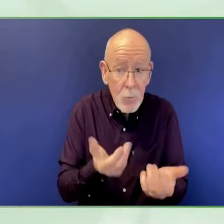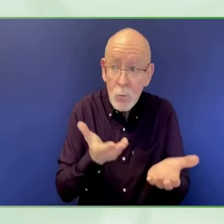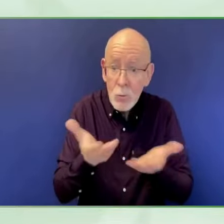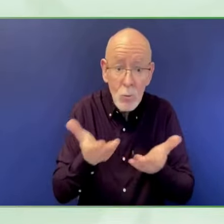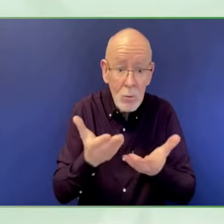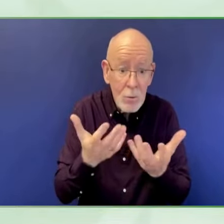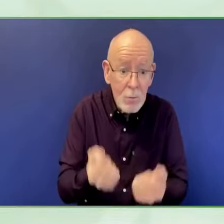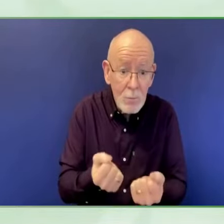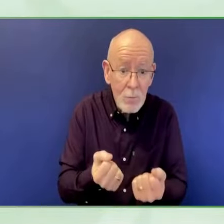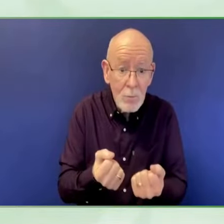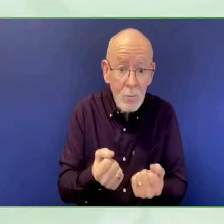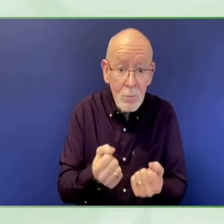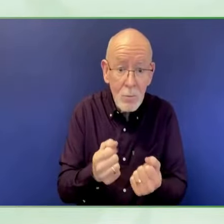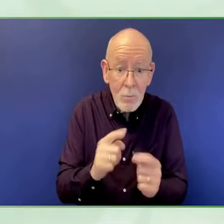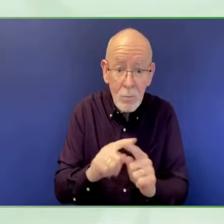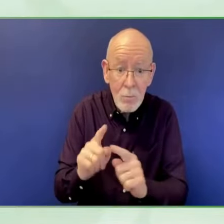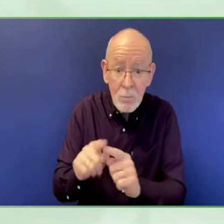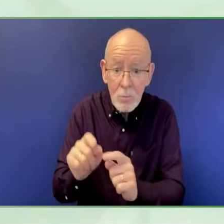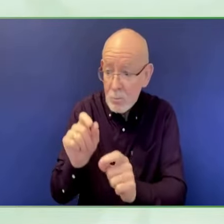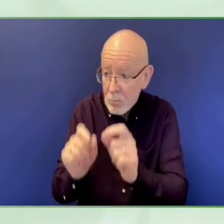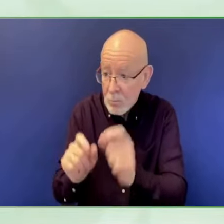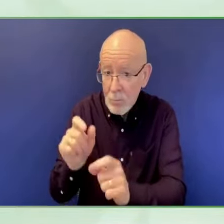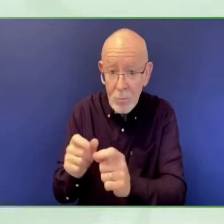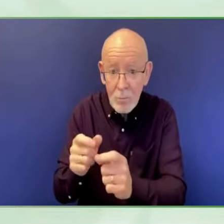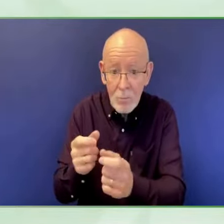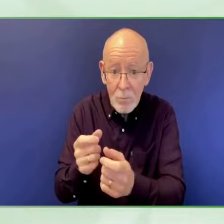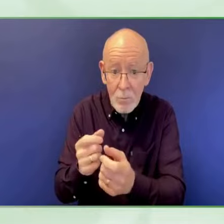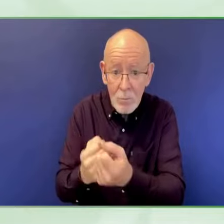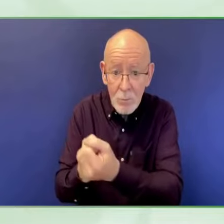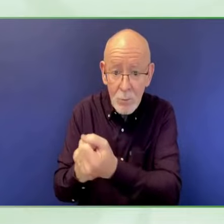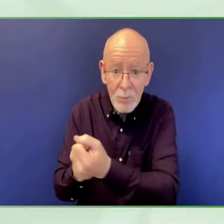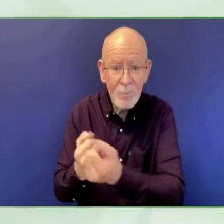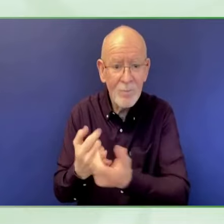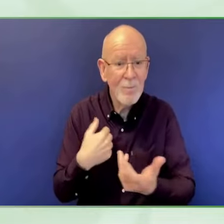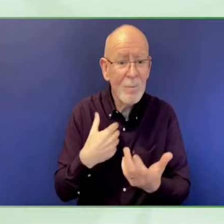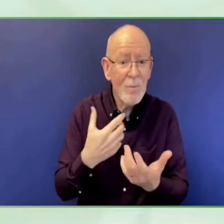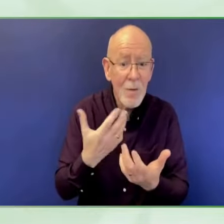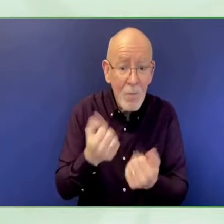We want states to provide mainstream services, support